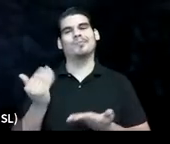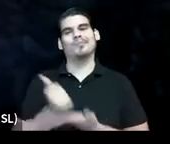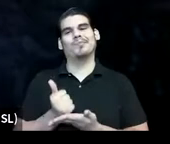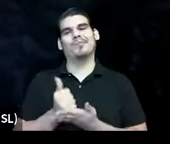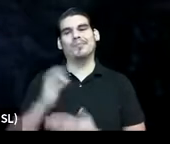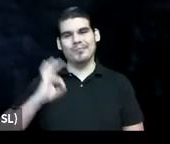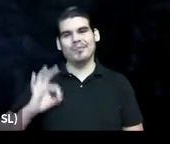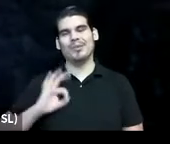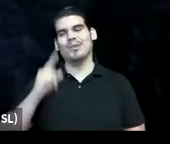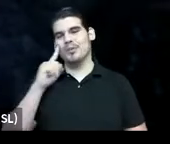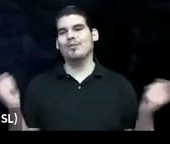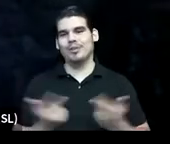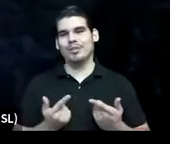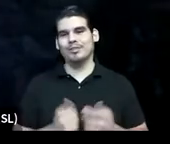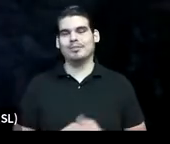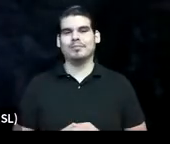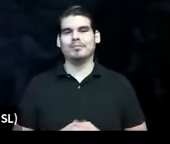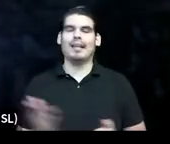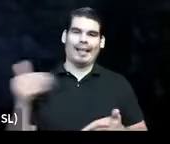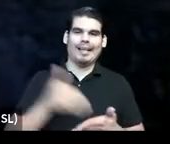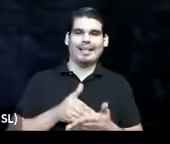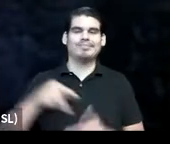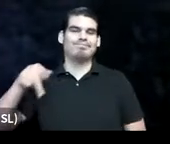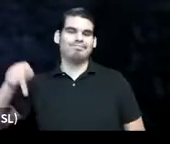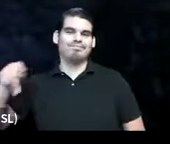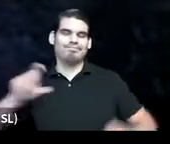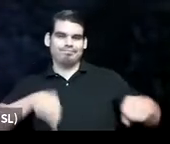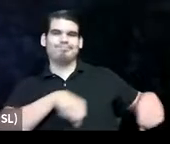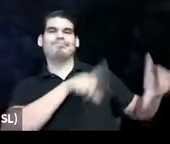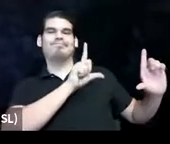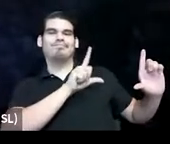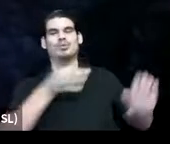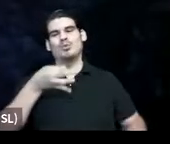And so now everyone's kind of written the first draft, the resolution. Right. I know